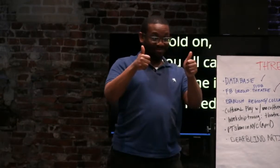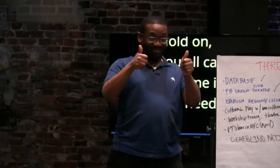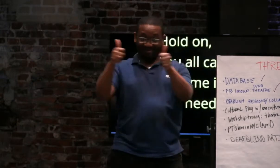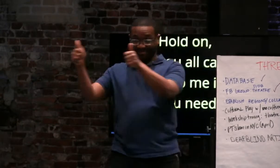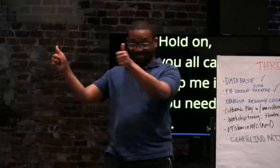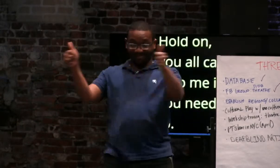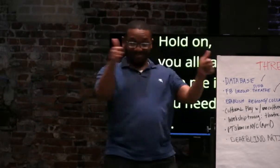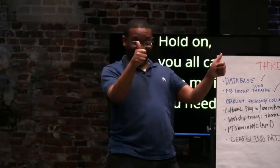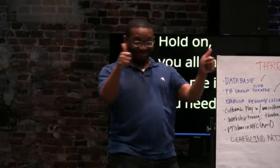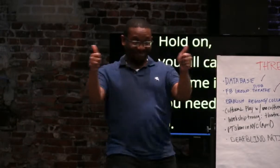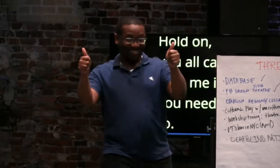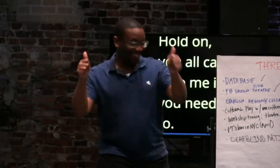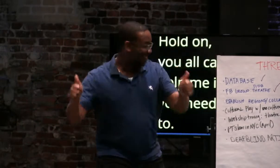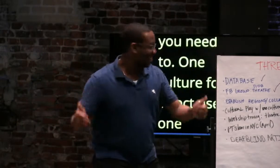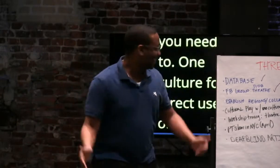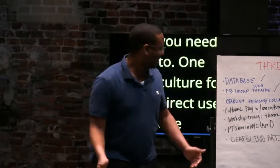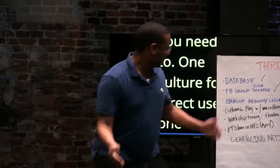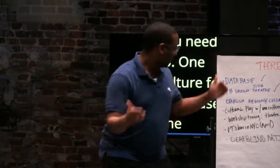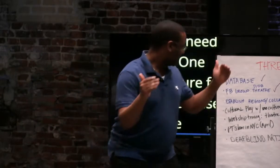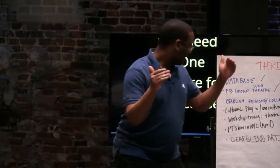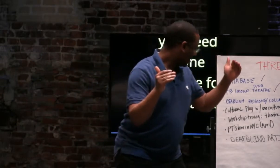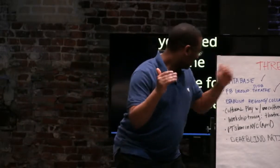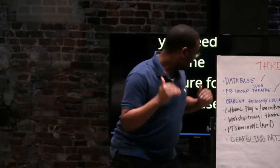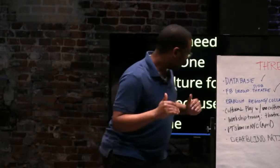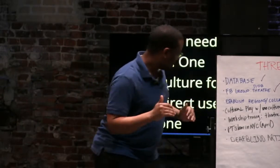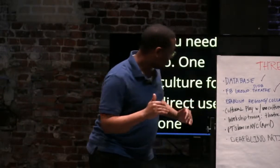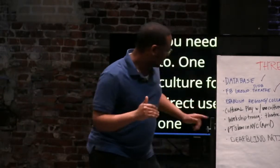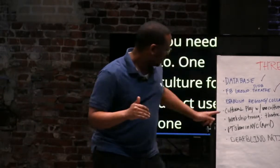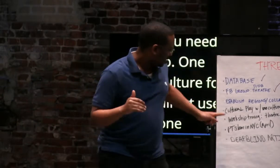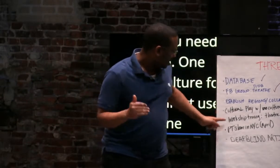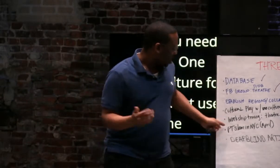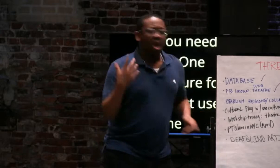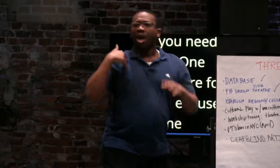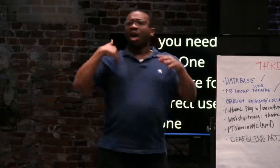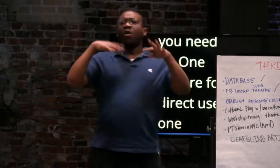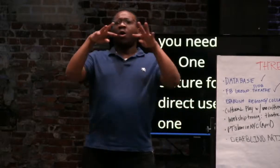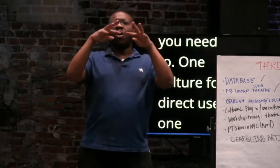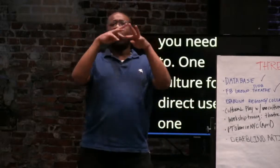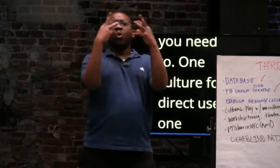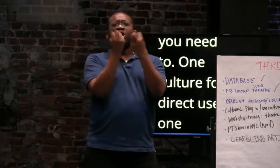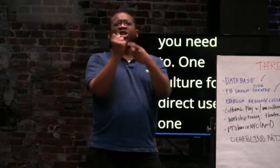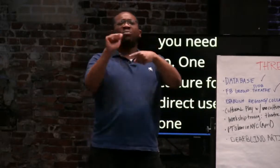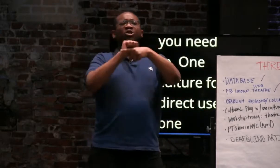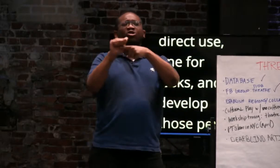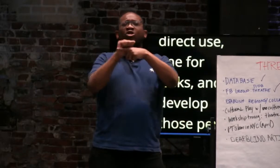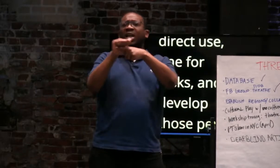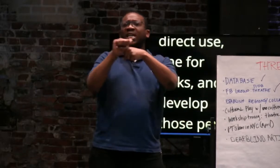In three months to develop those per discipline in the theater of different cultural cords.